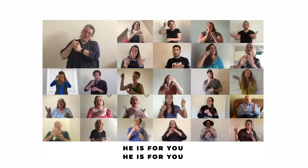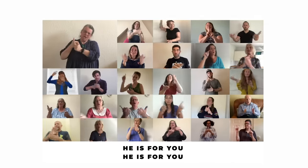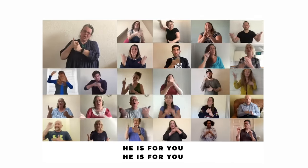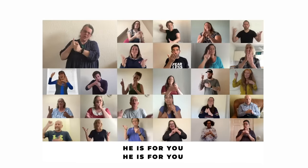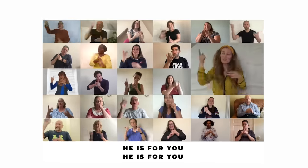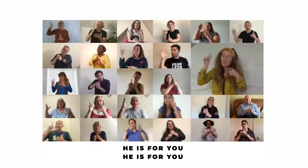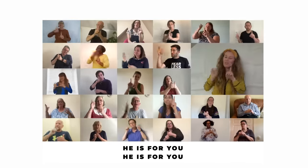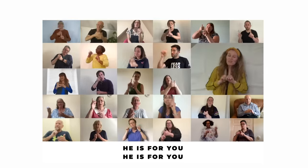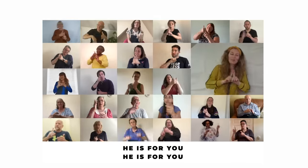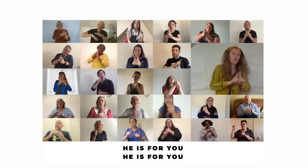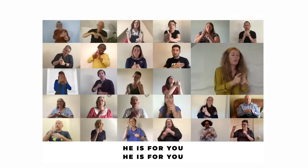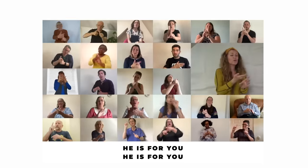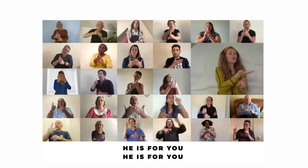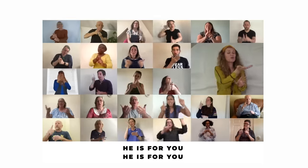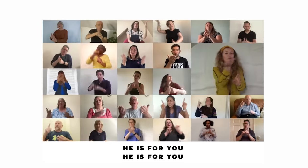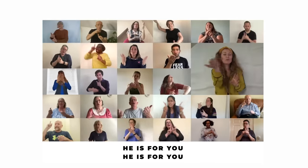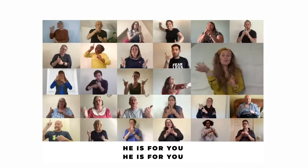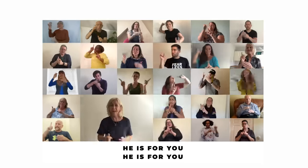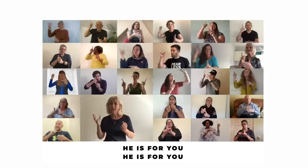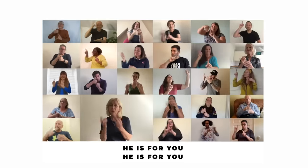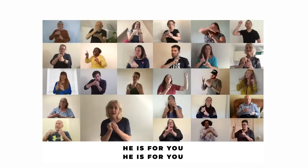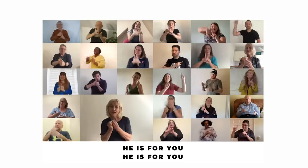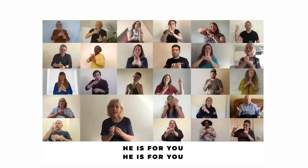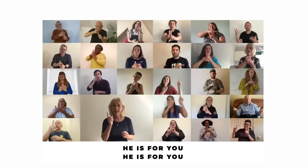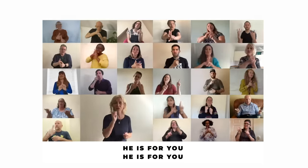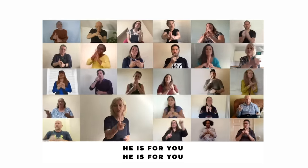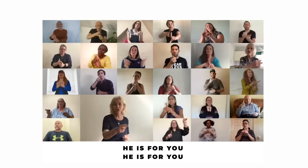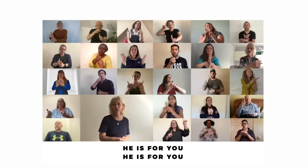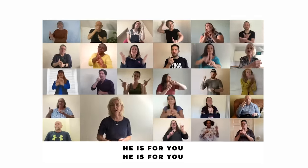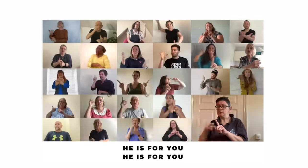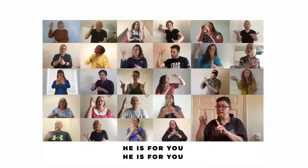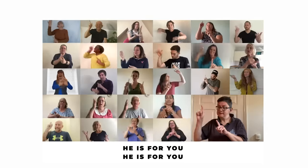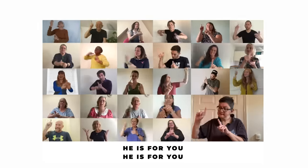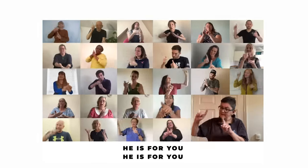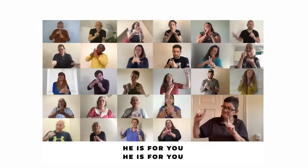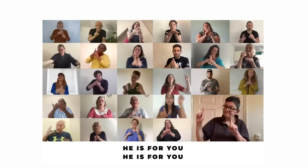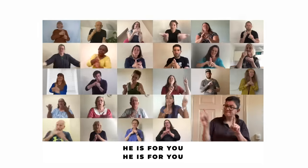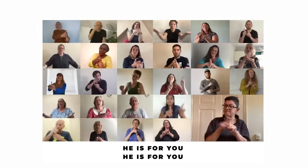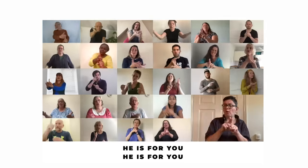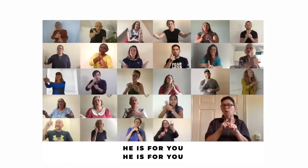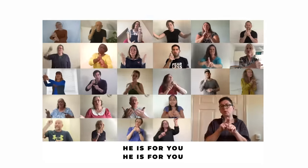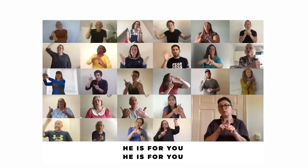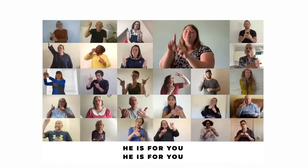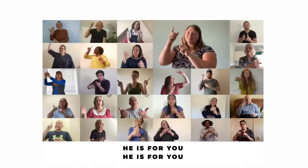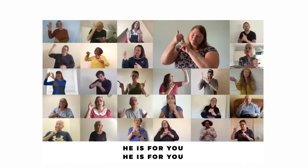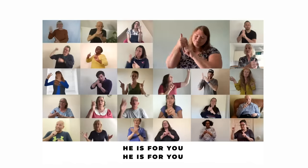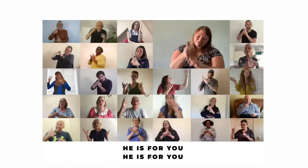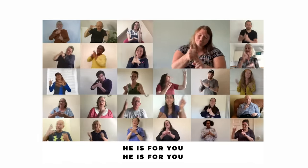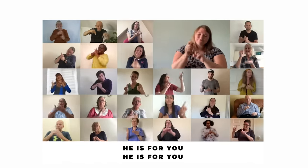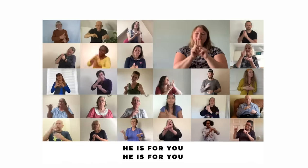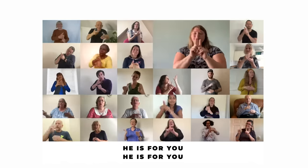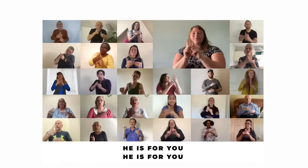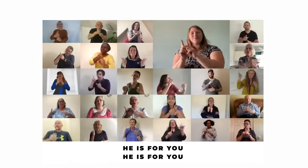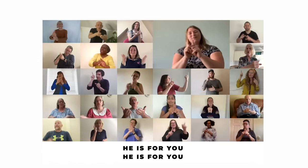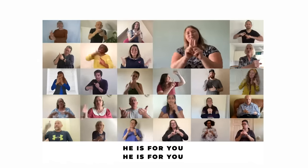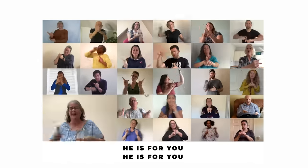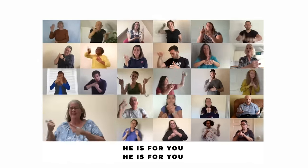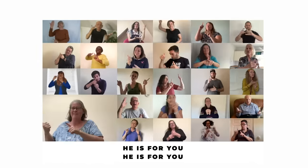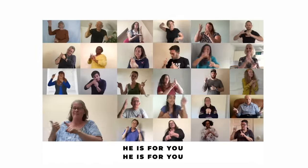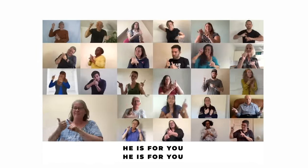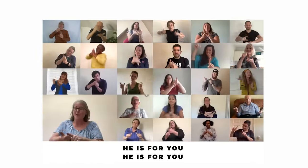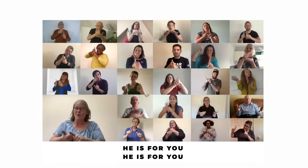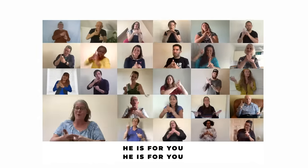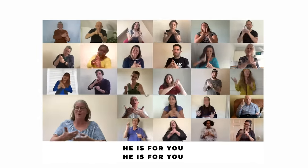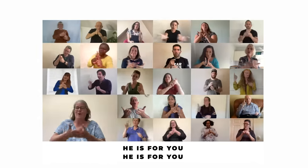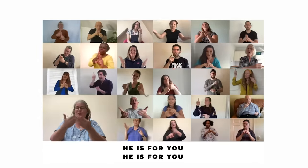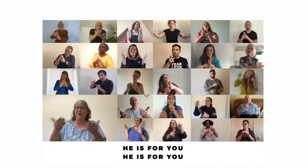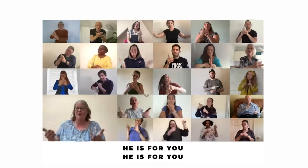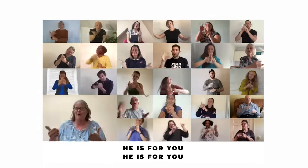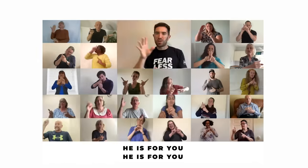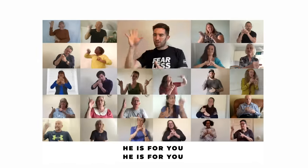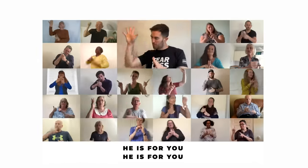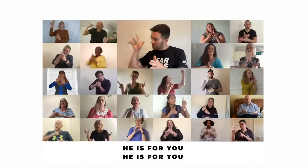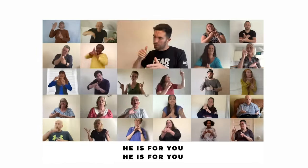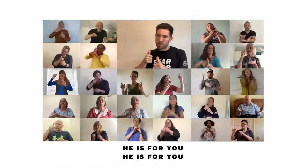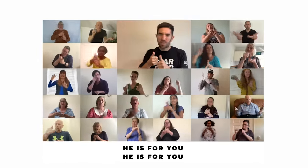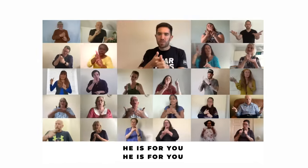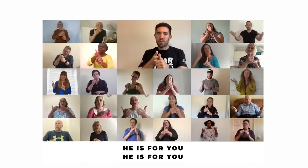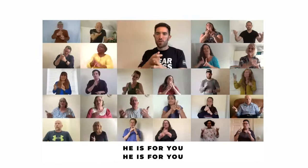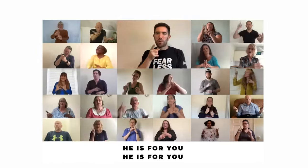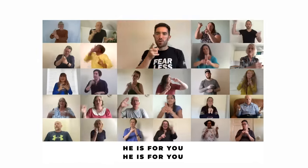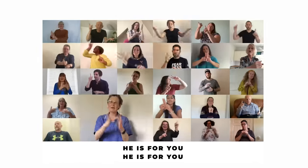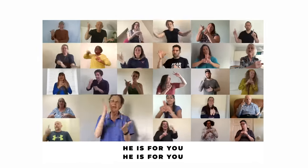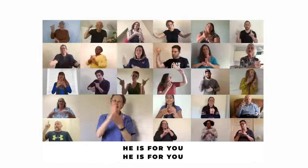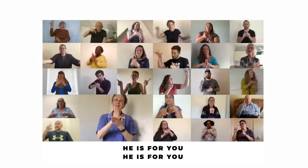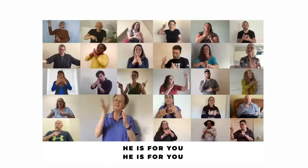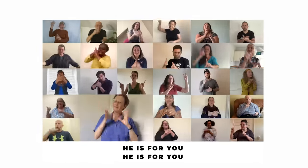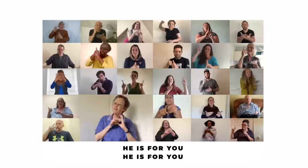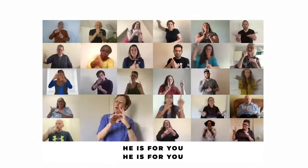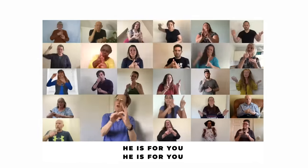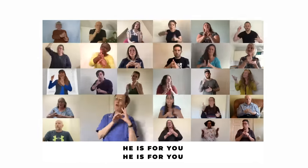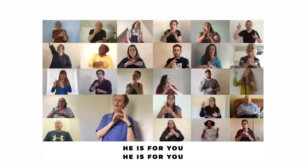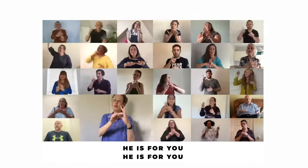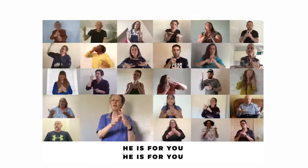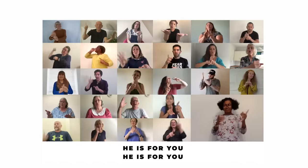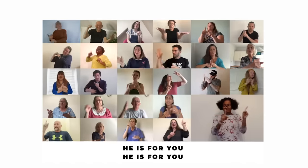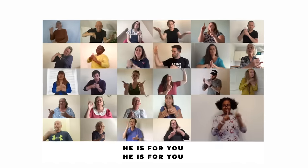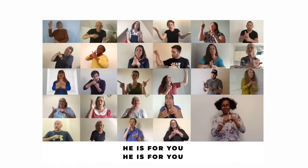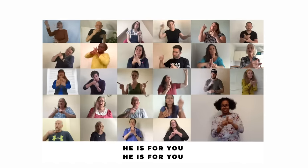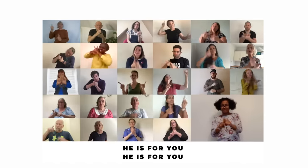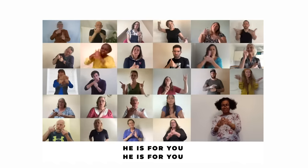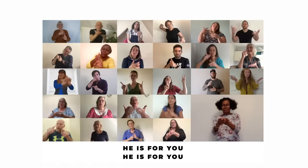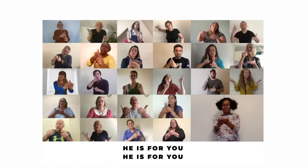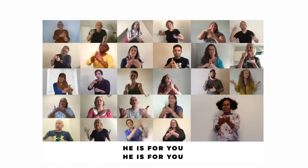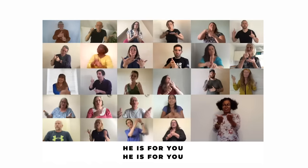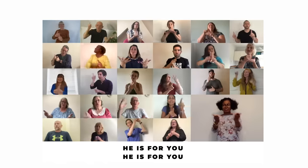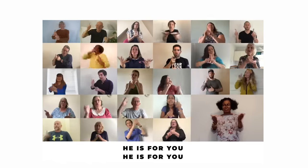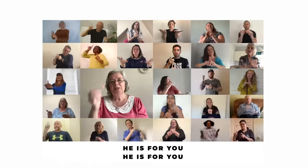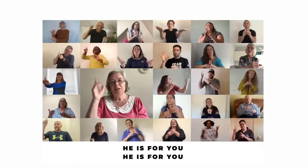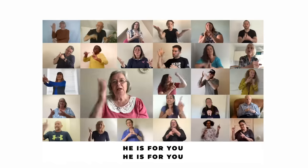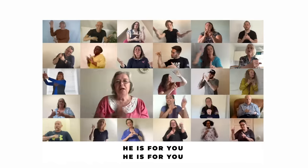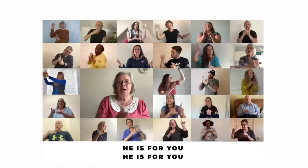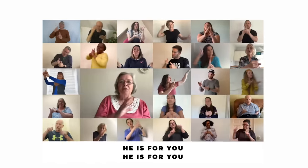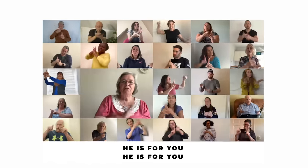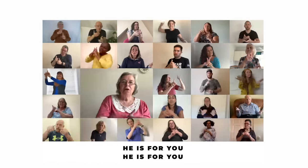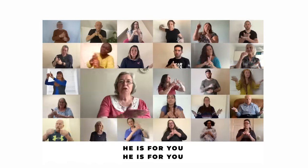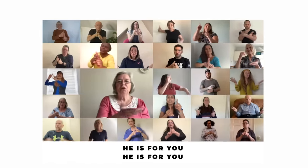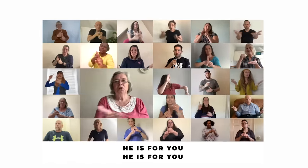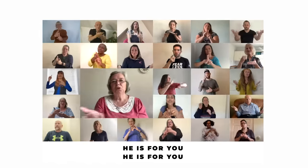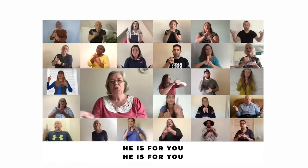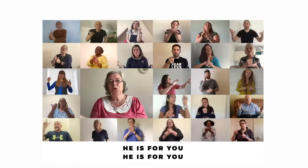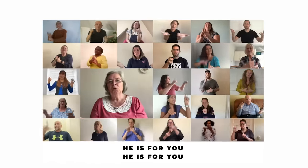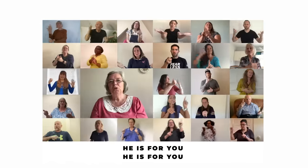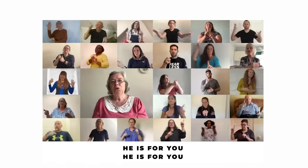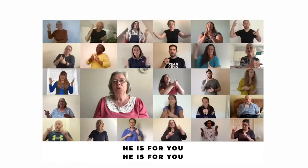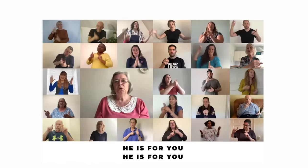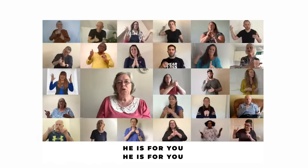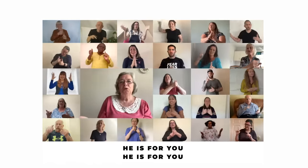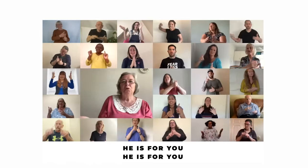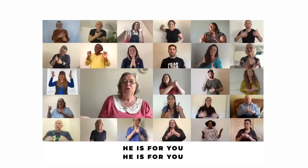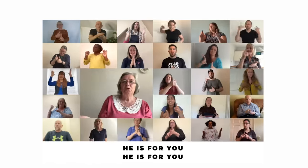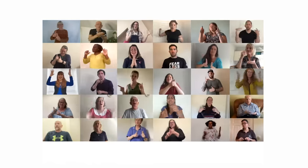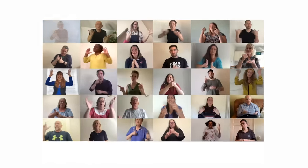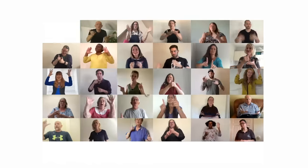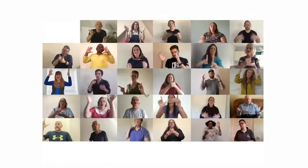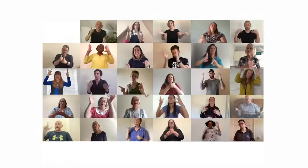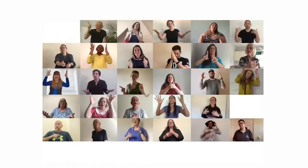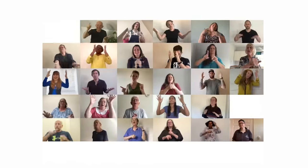He is for you, he is for you